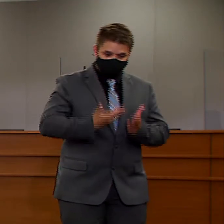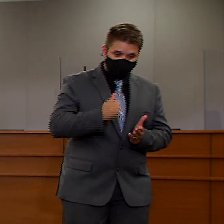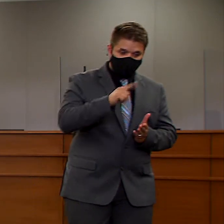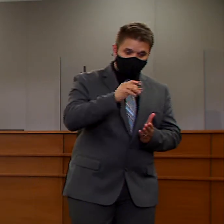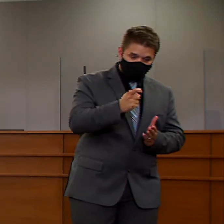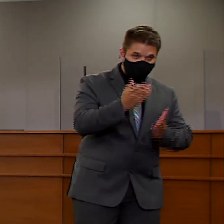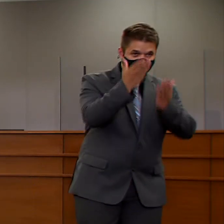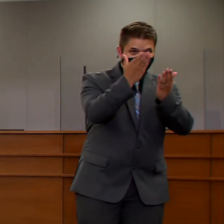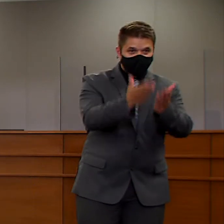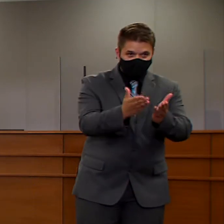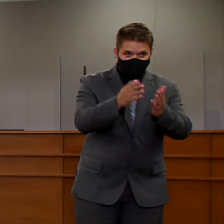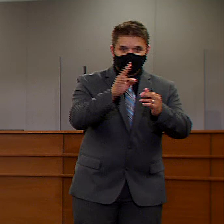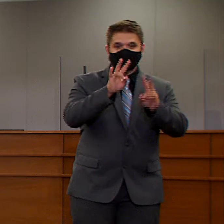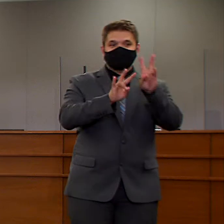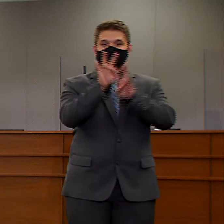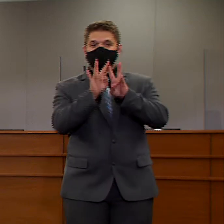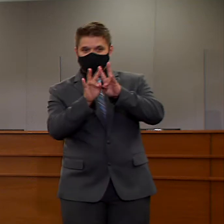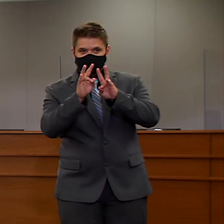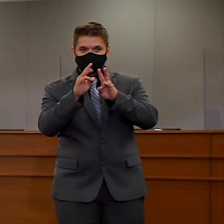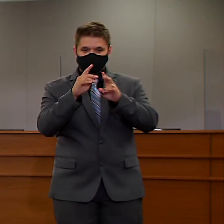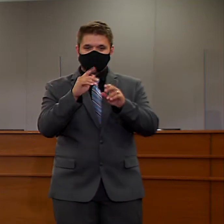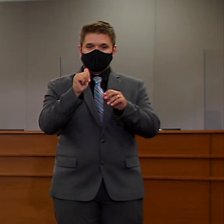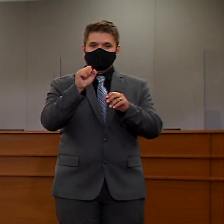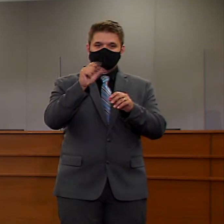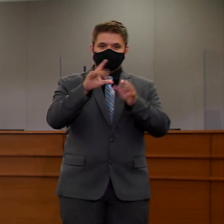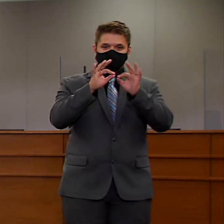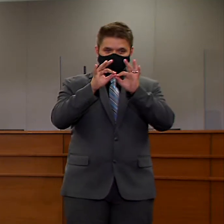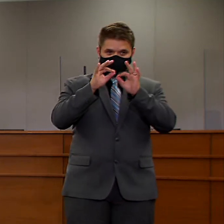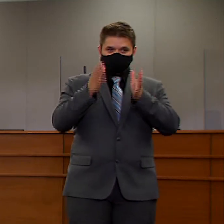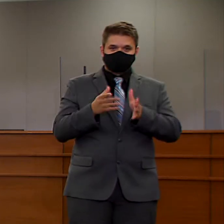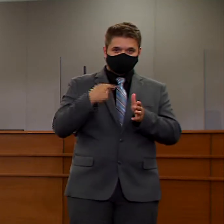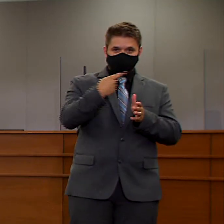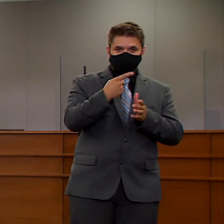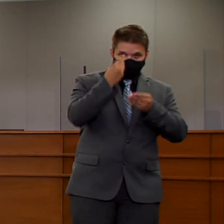feet apart we can remove our masks since we're not moving around in here.